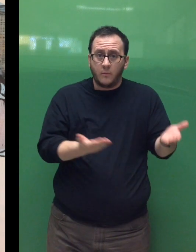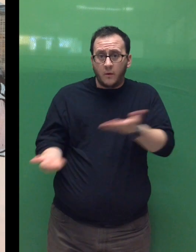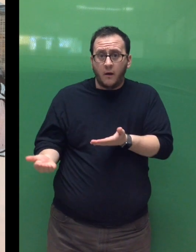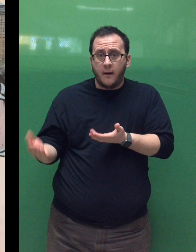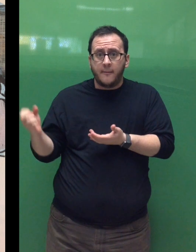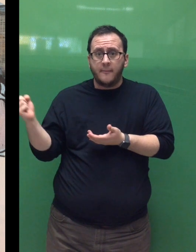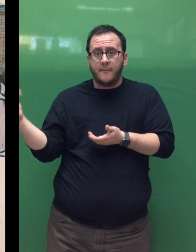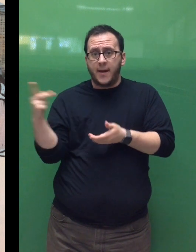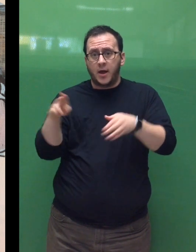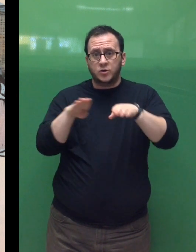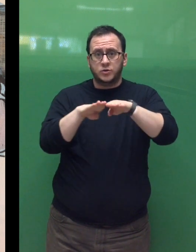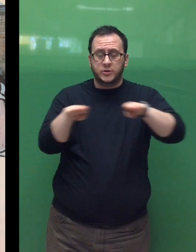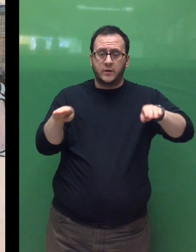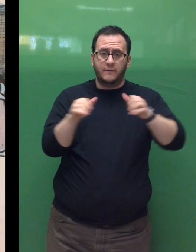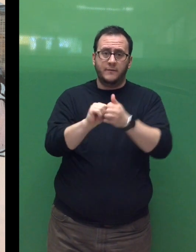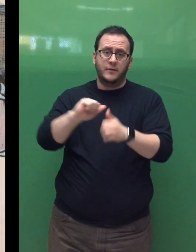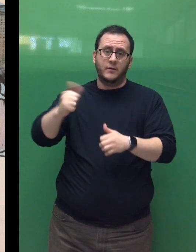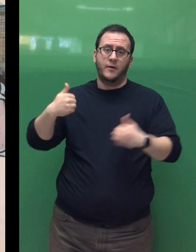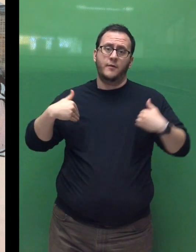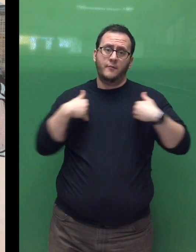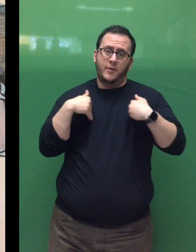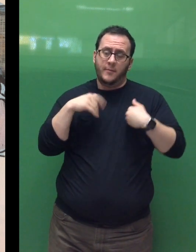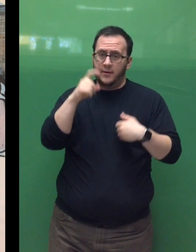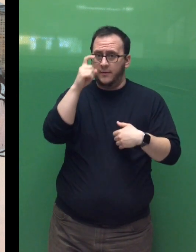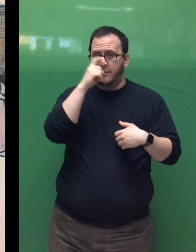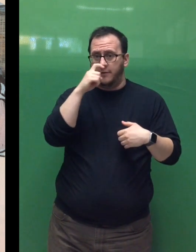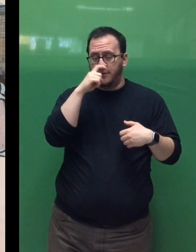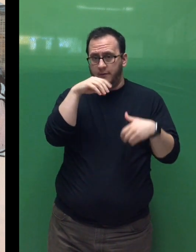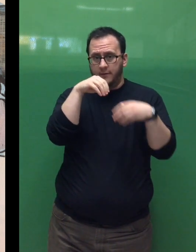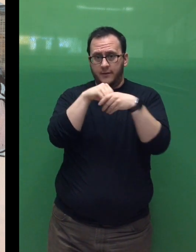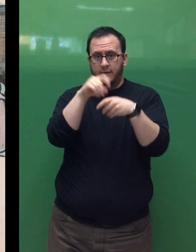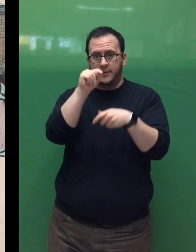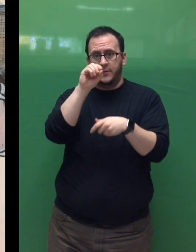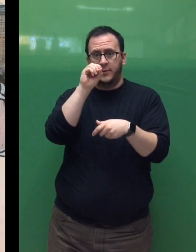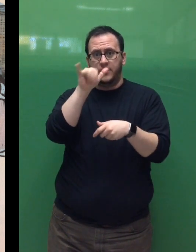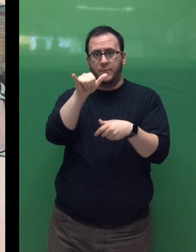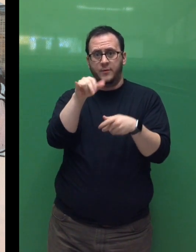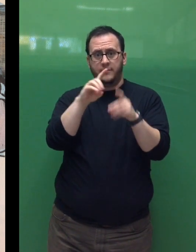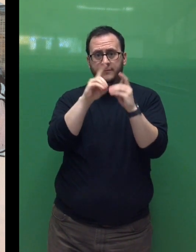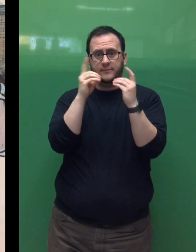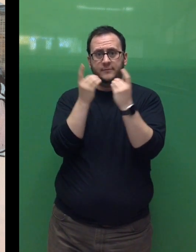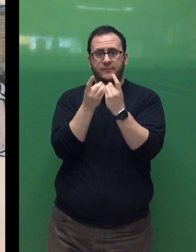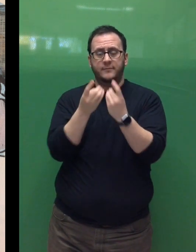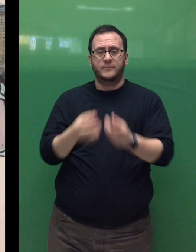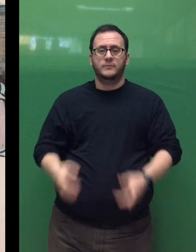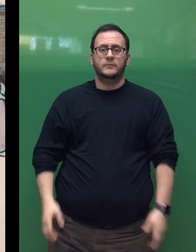and set him on the shelf in the toy department with the other animals and dolls.